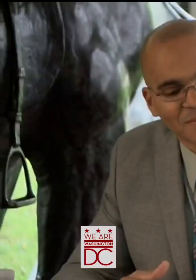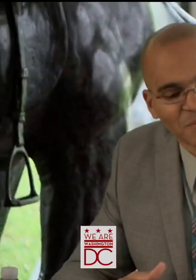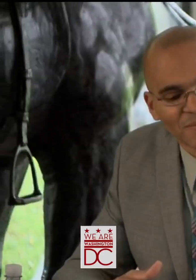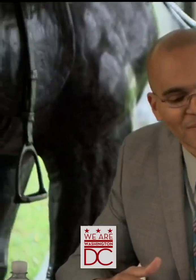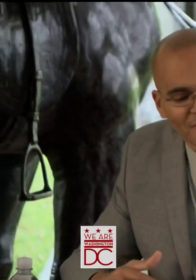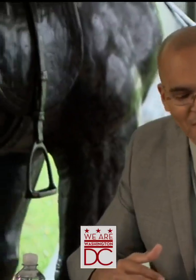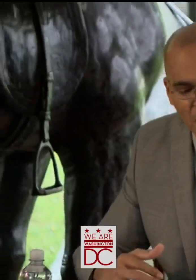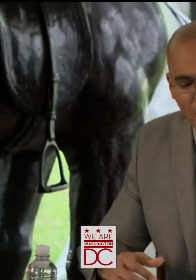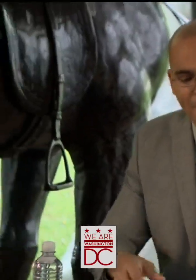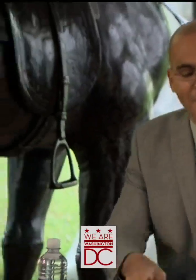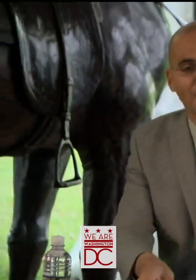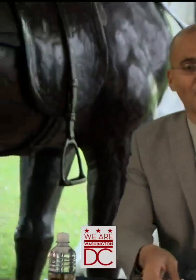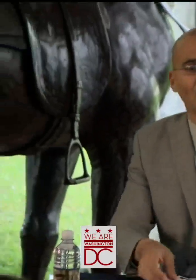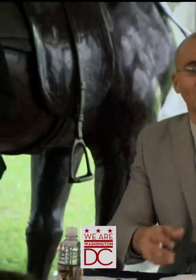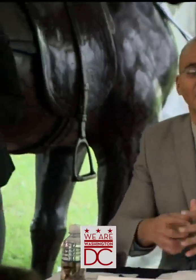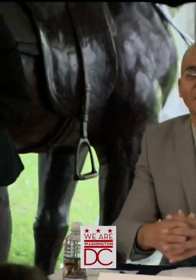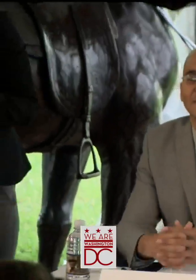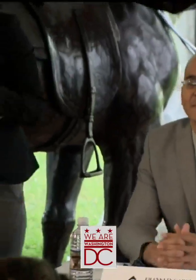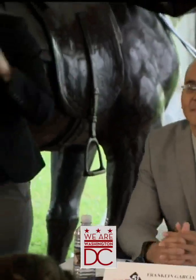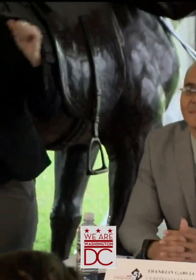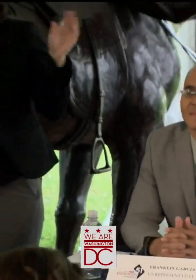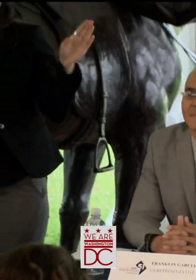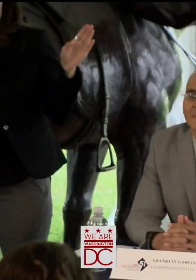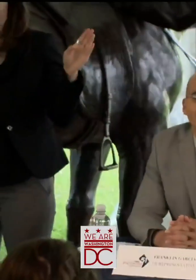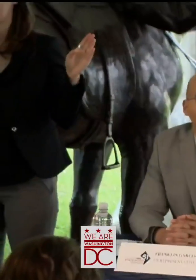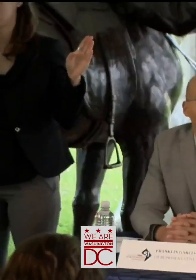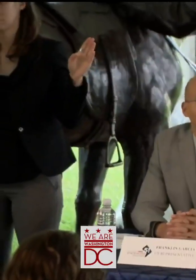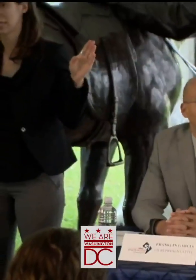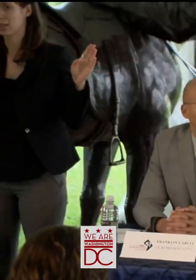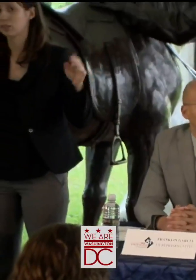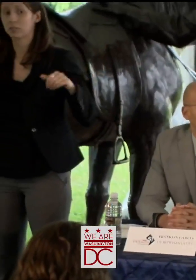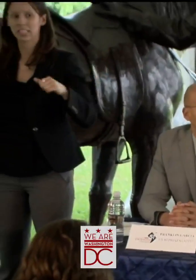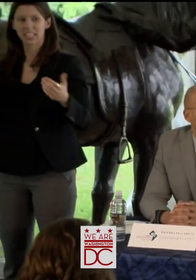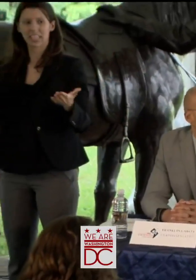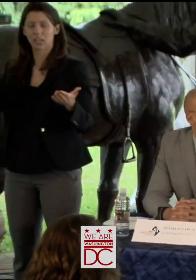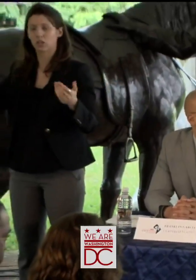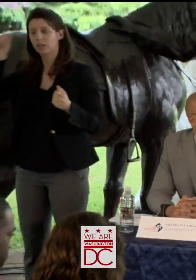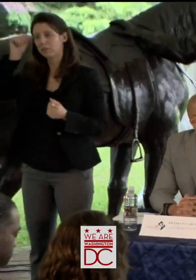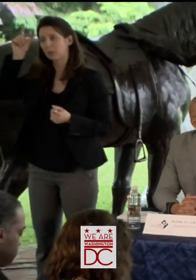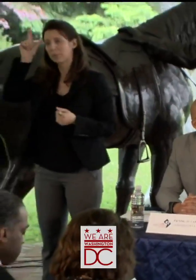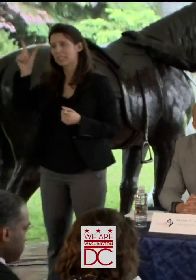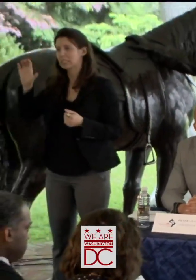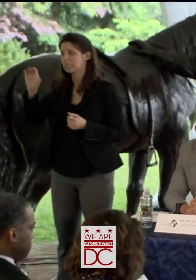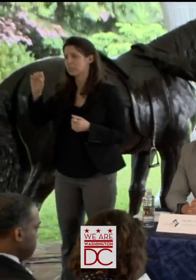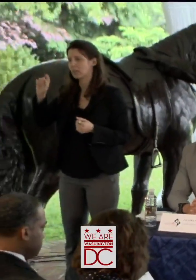AT THE TABLE BRINGING A PERSPECTIVE AND VERY EXCITED